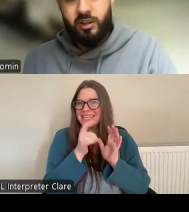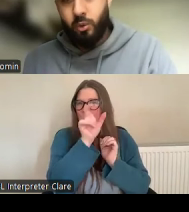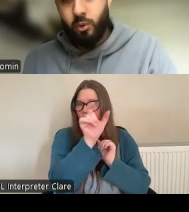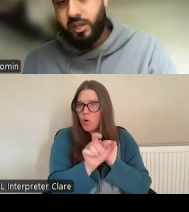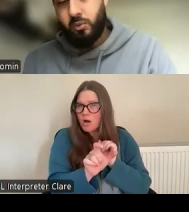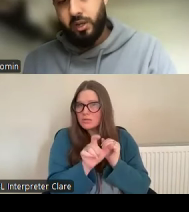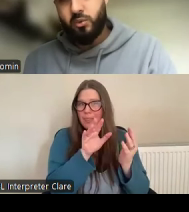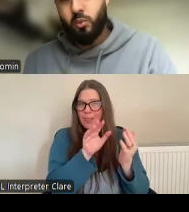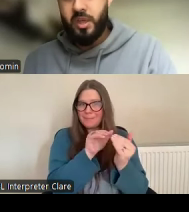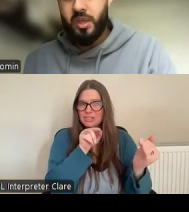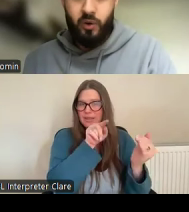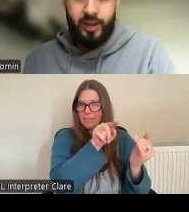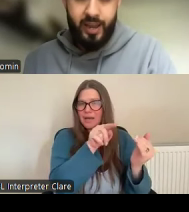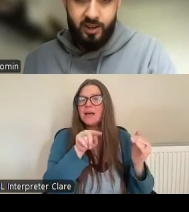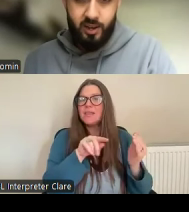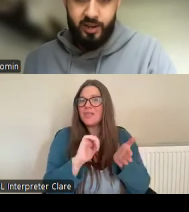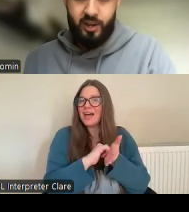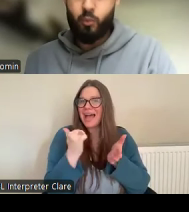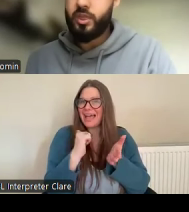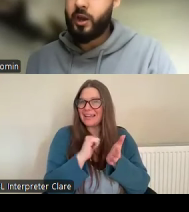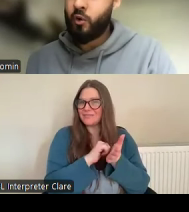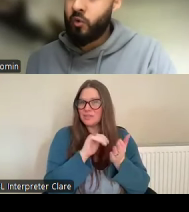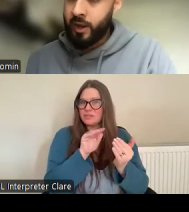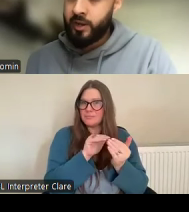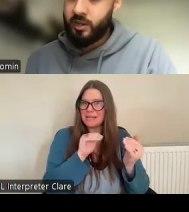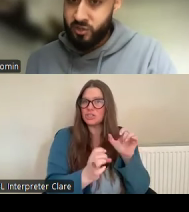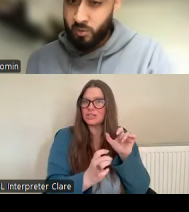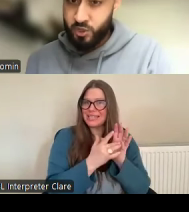to those keywords with the correct headline and with the correct description.